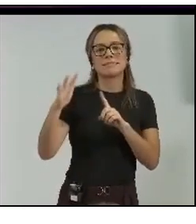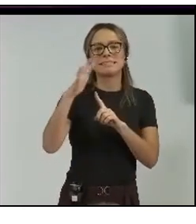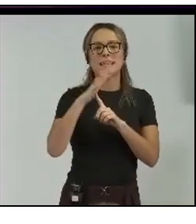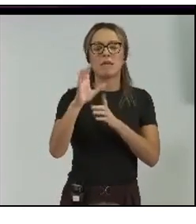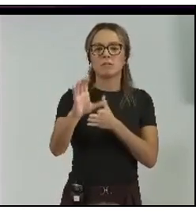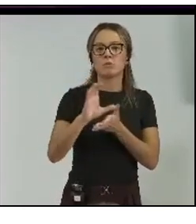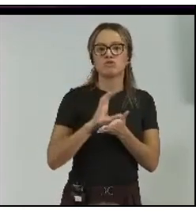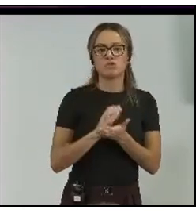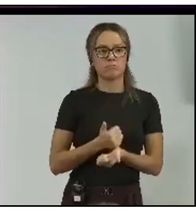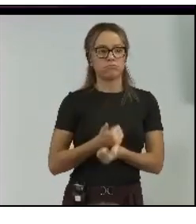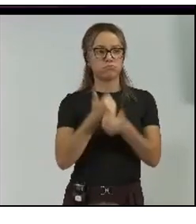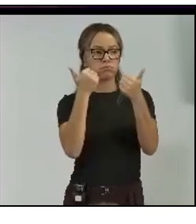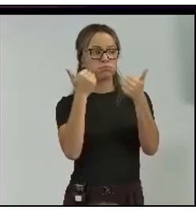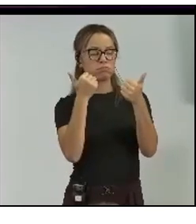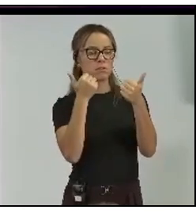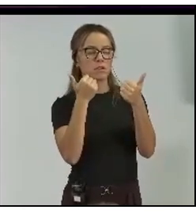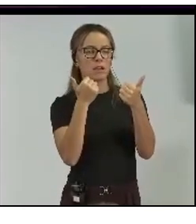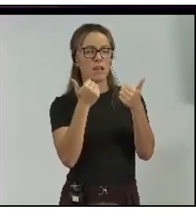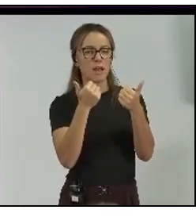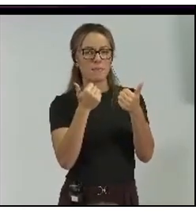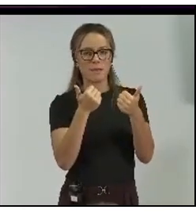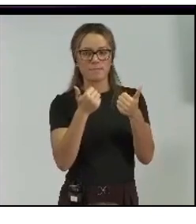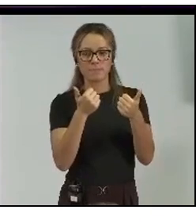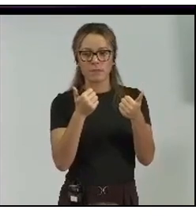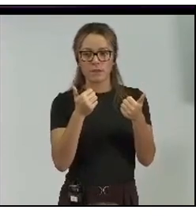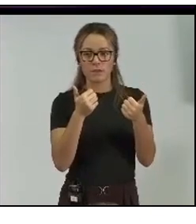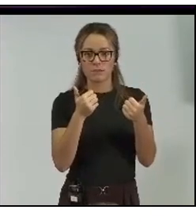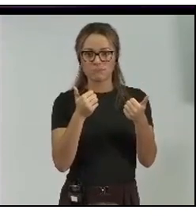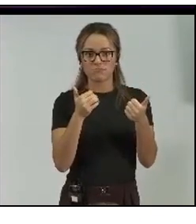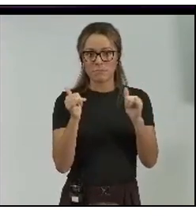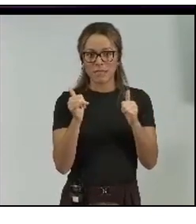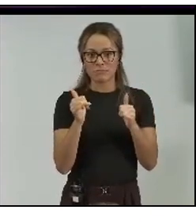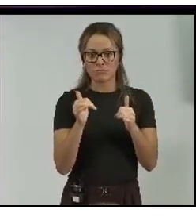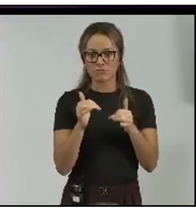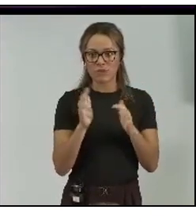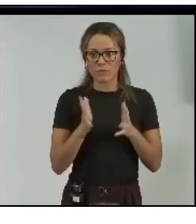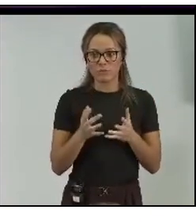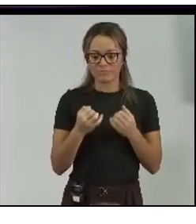but it very much comes down to doing the right thing for the sake of doing the right thing.